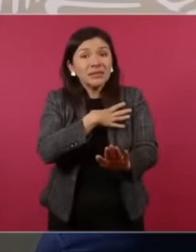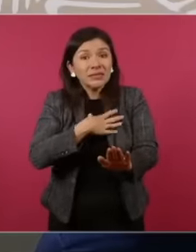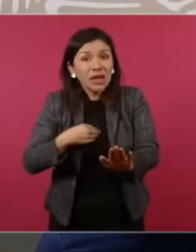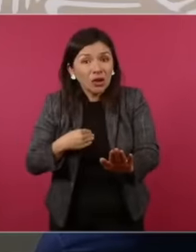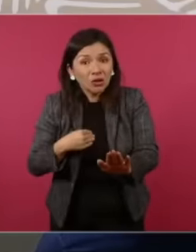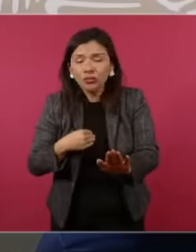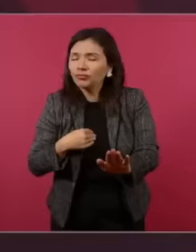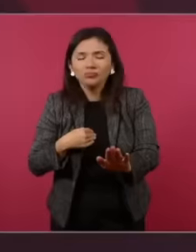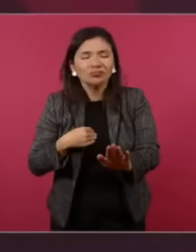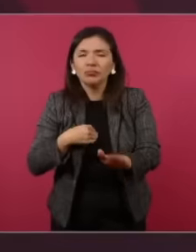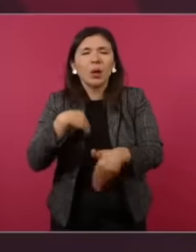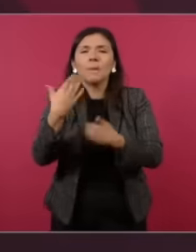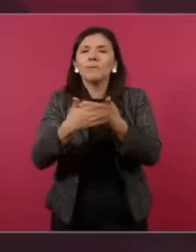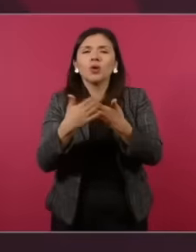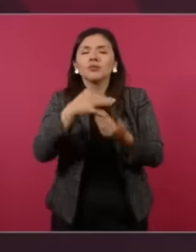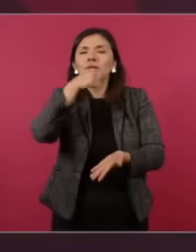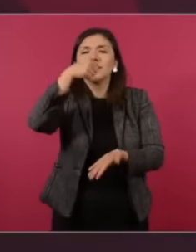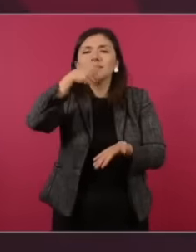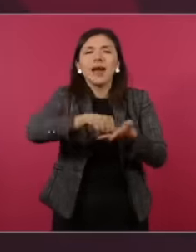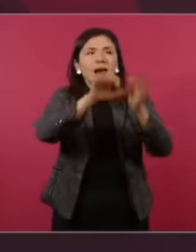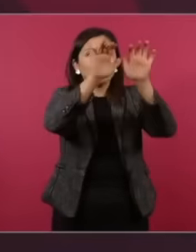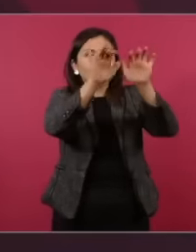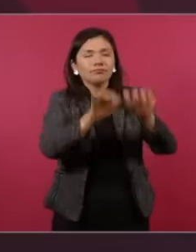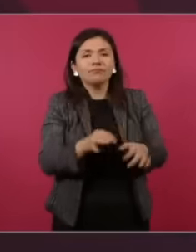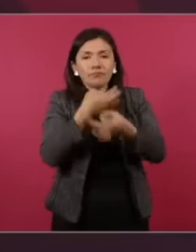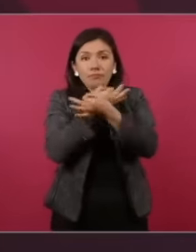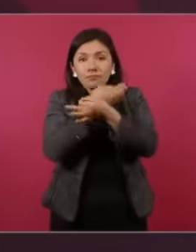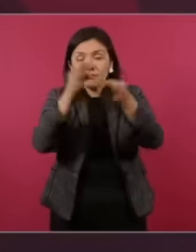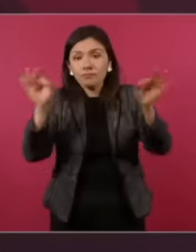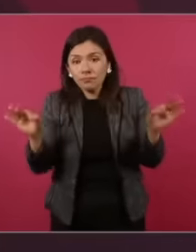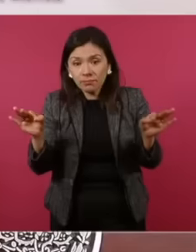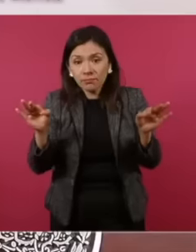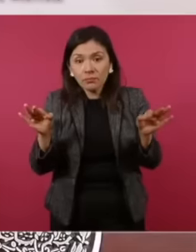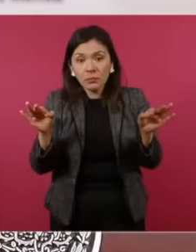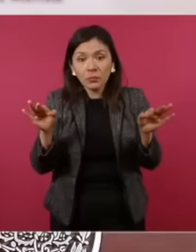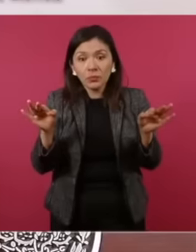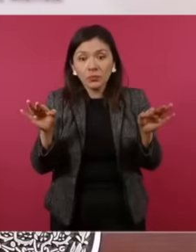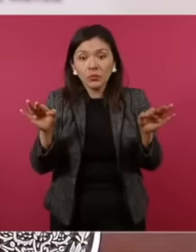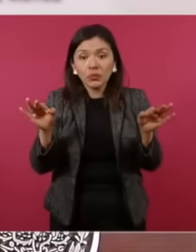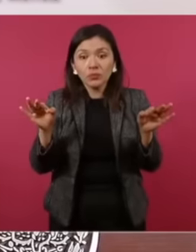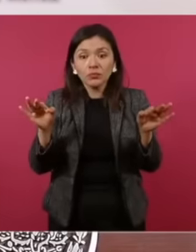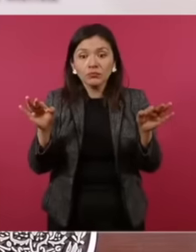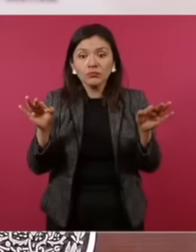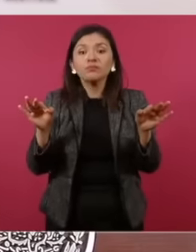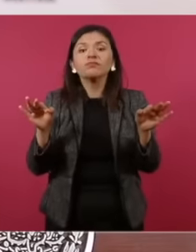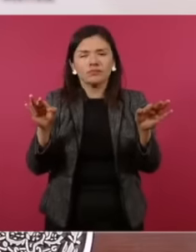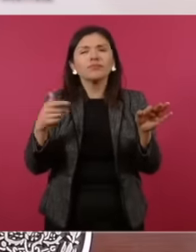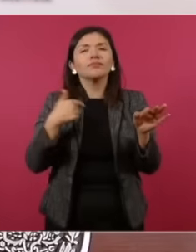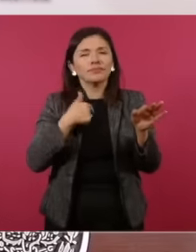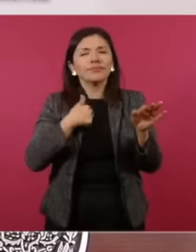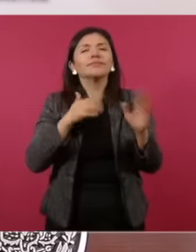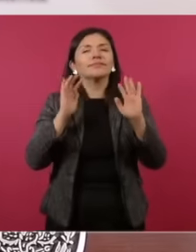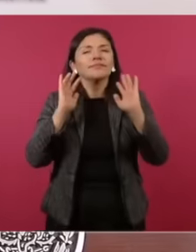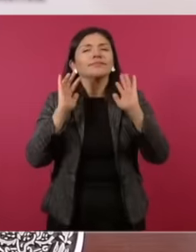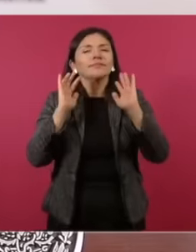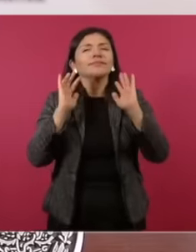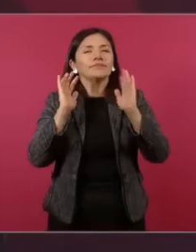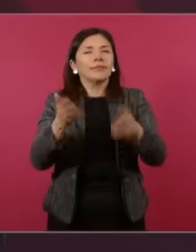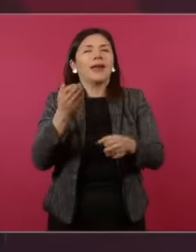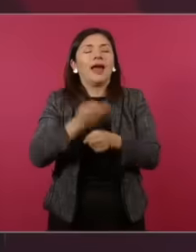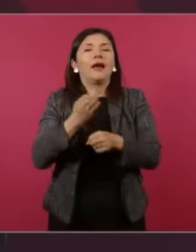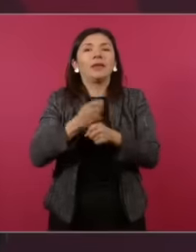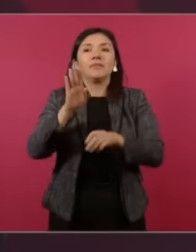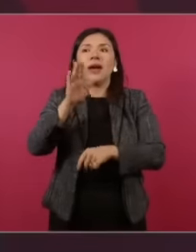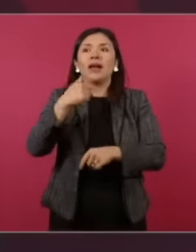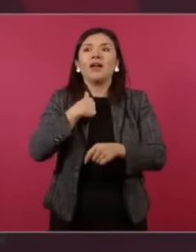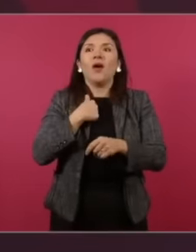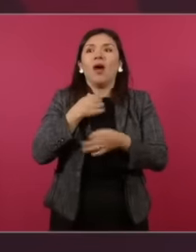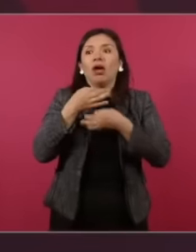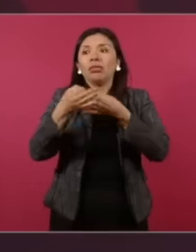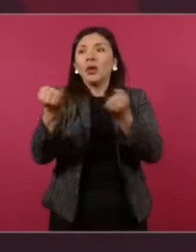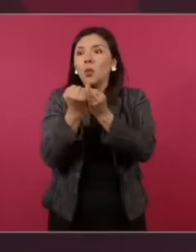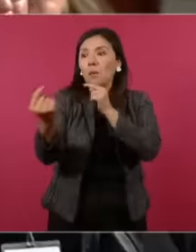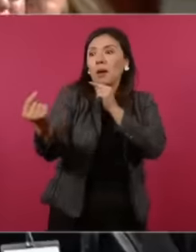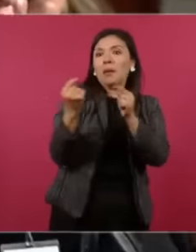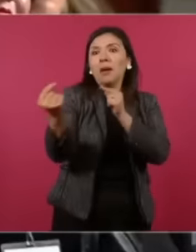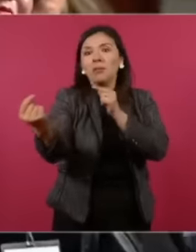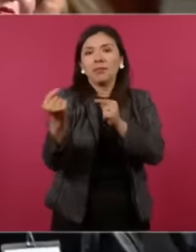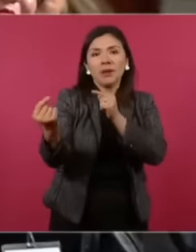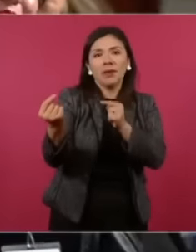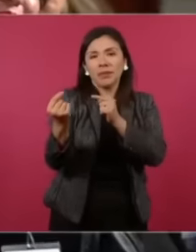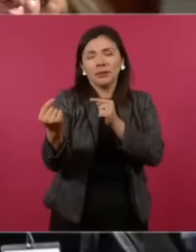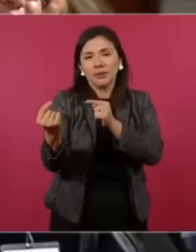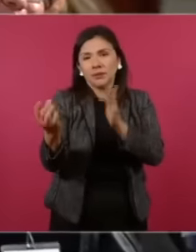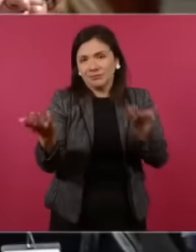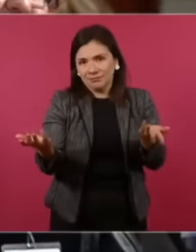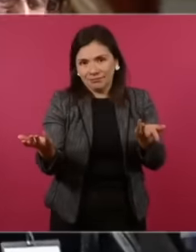my post a letter and this one I am already falling into the provocation Queen this I am not provoking it